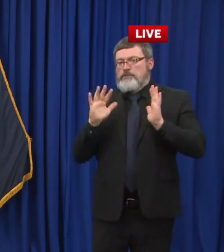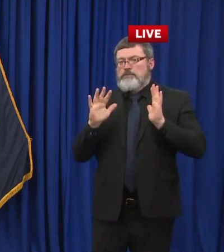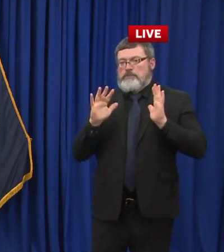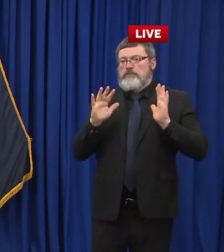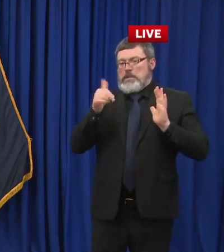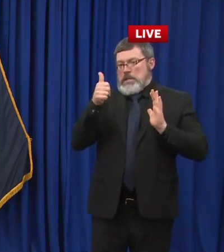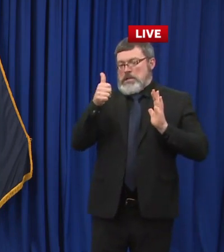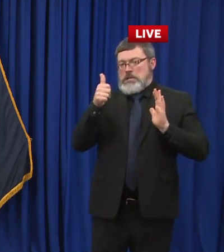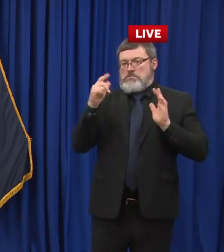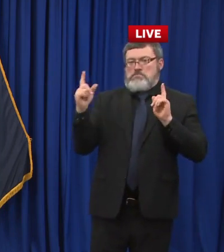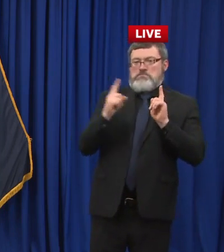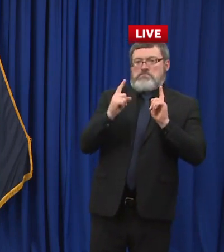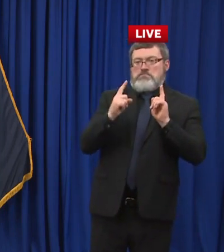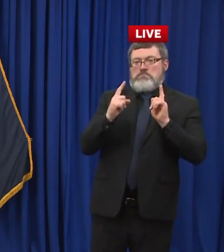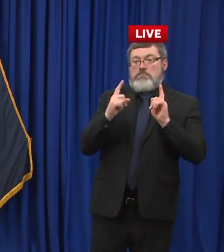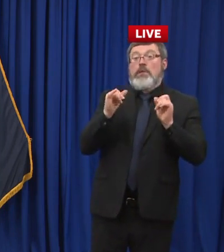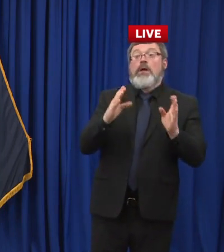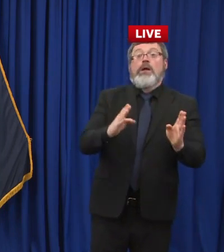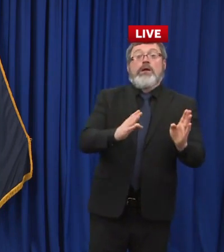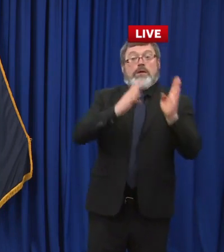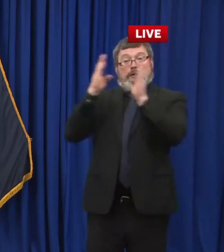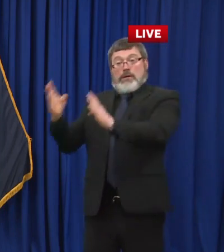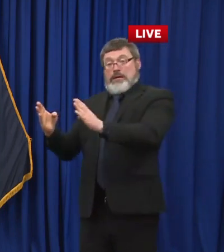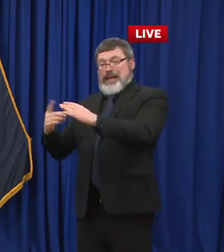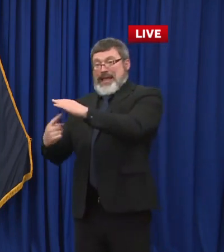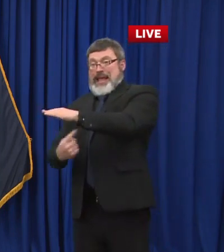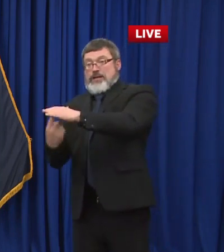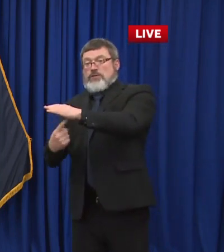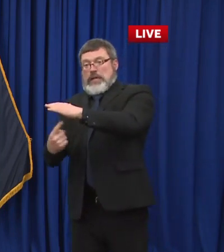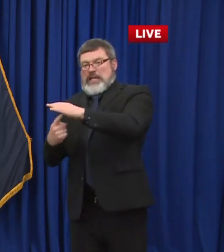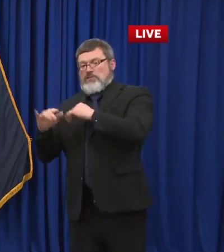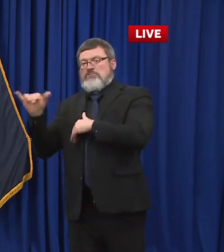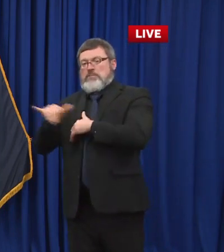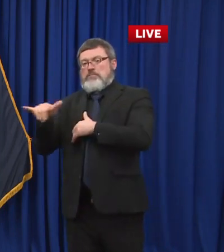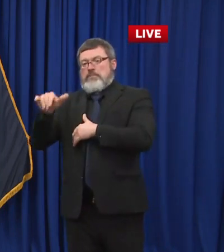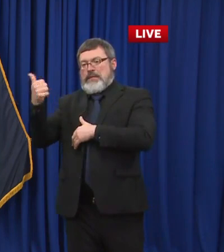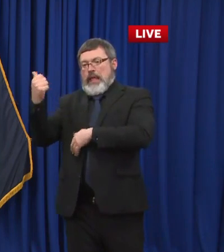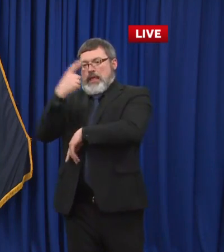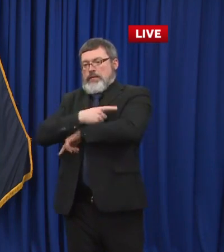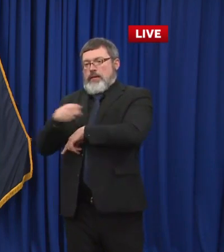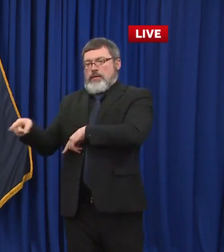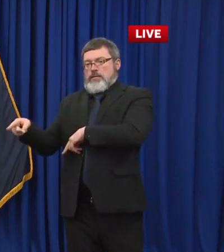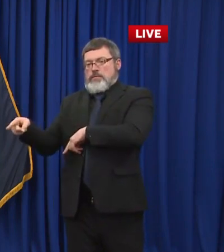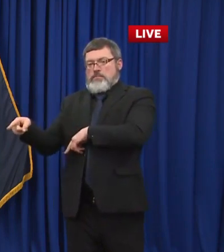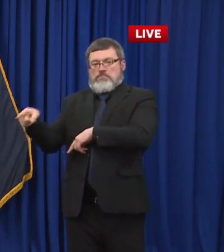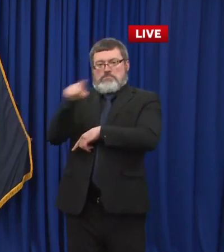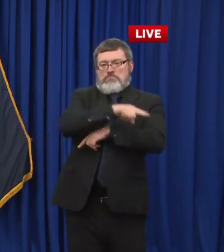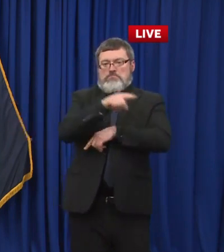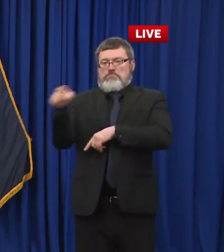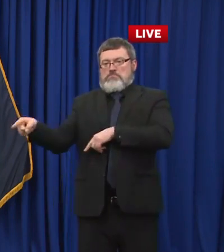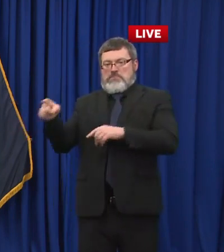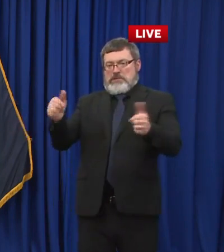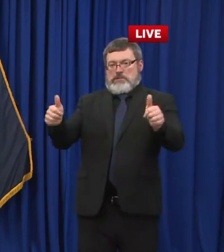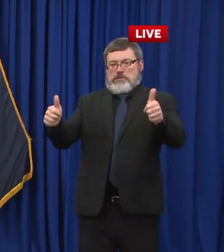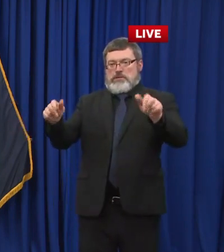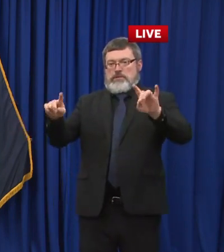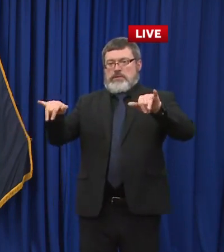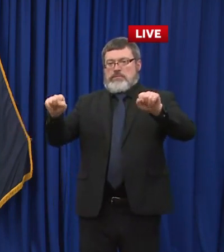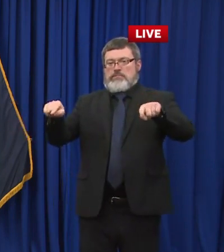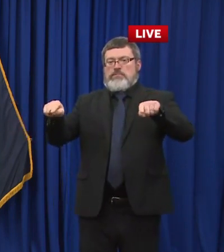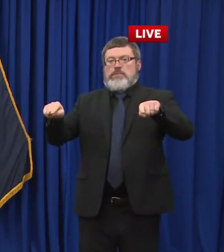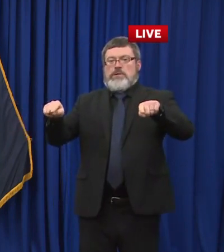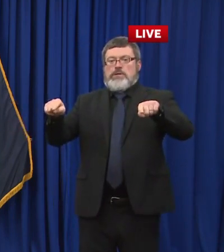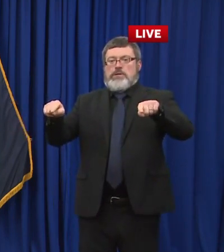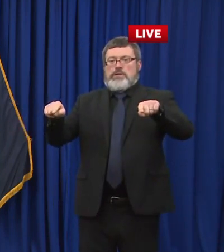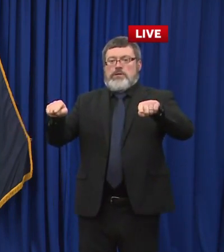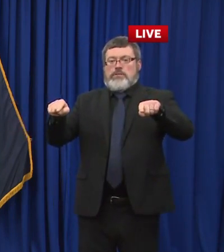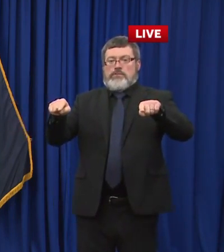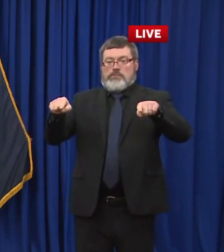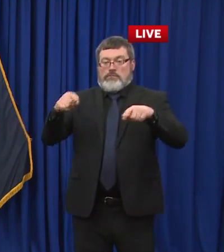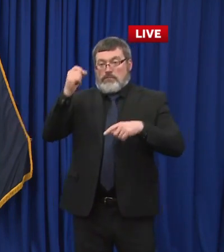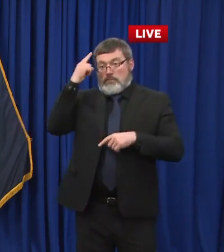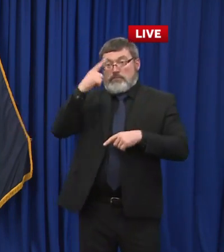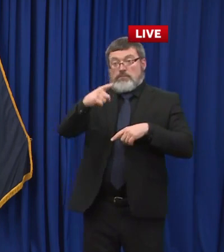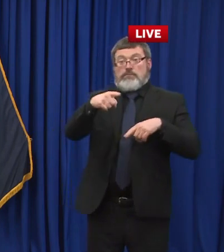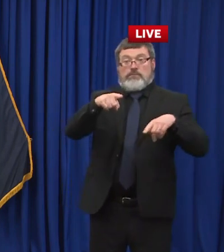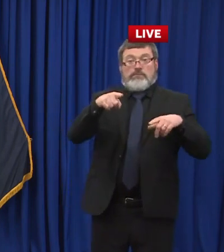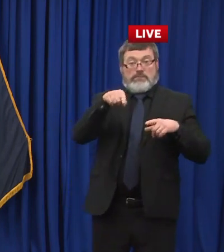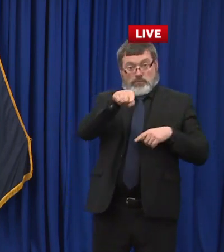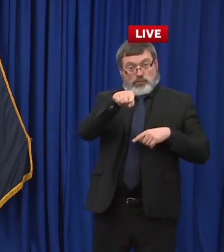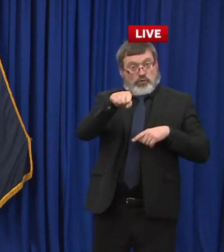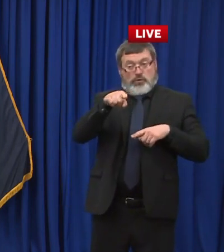NOW THESE TWO TIME FRAMES WILL ALIGN AND TYPICALLY WE RECOMMEND AT LEAST 10 DAYS OF ISOLATION FOR SOMEONE INFECTED WITH COVID-19.